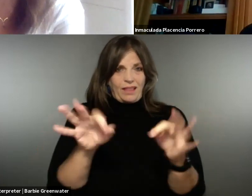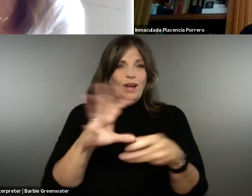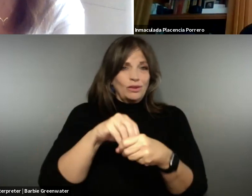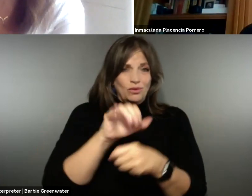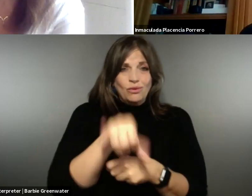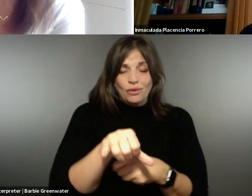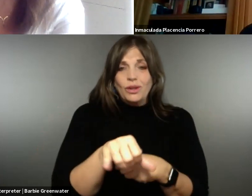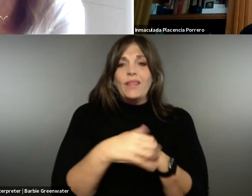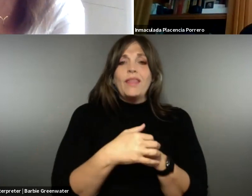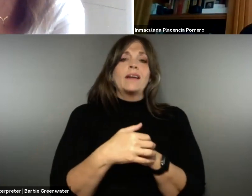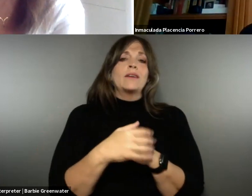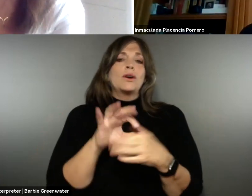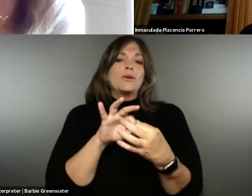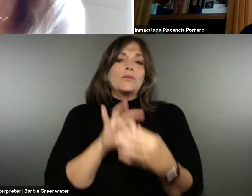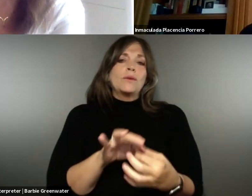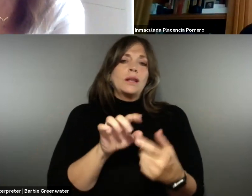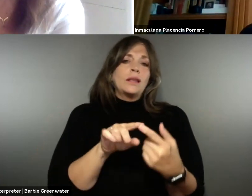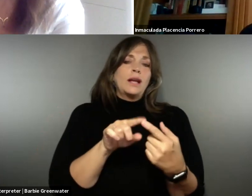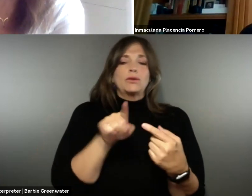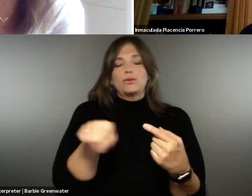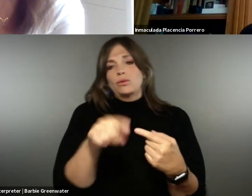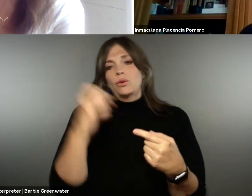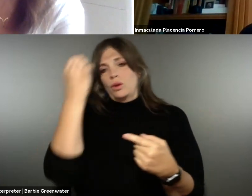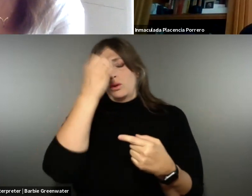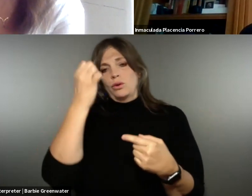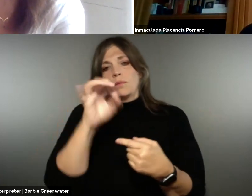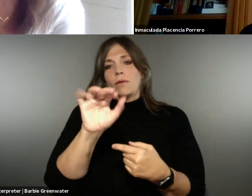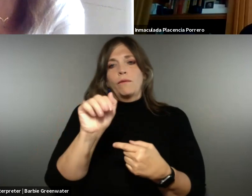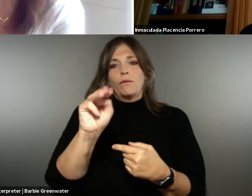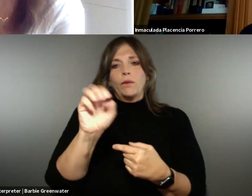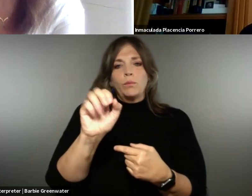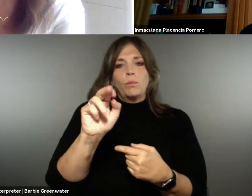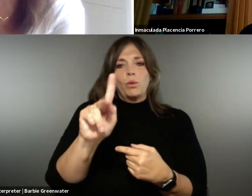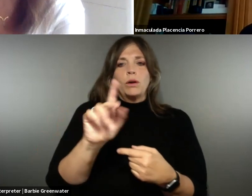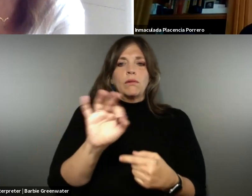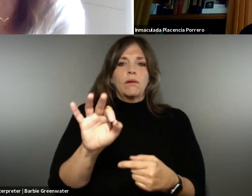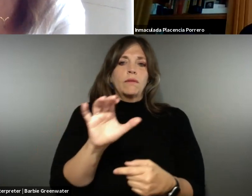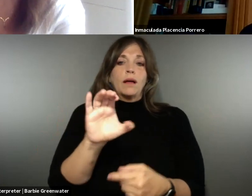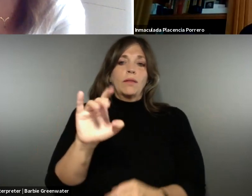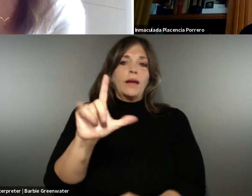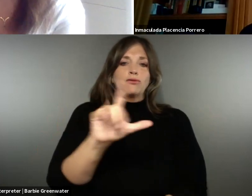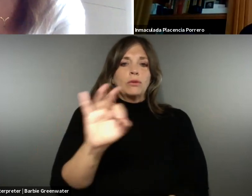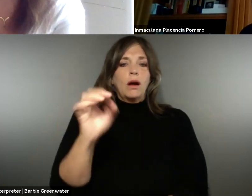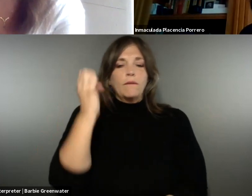a that is understandable, and there is limit to the complexity of the language test Council of Europe